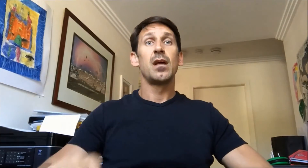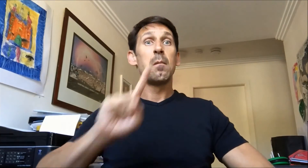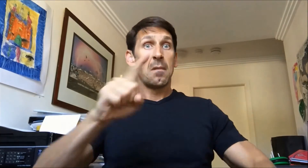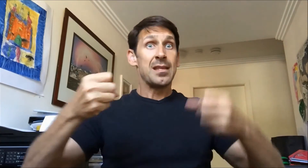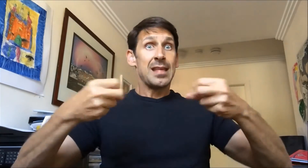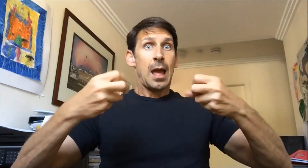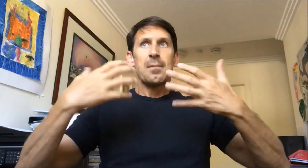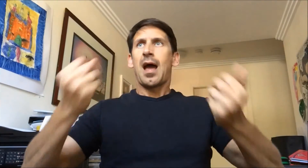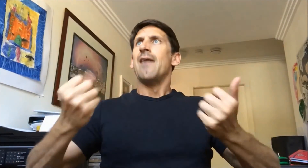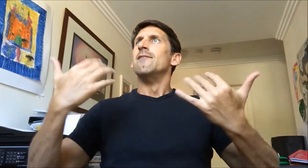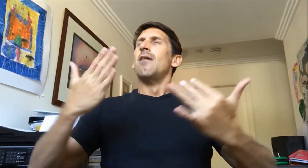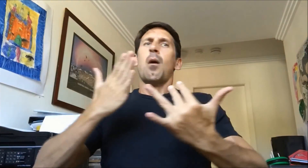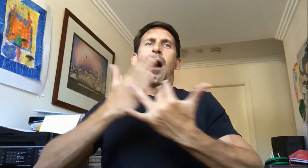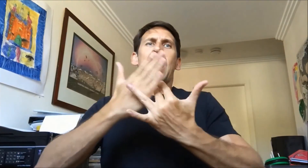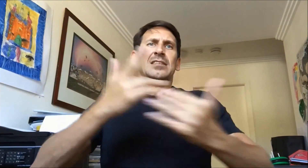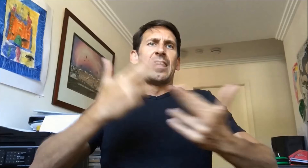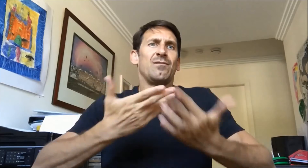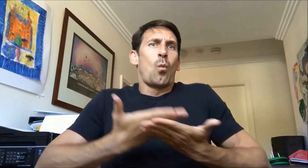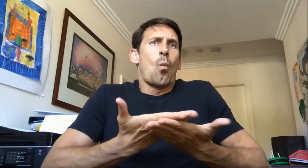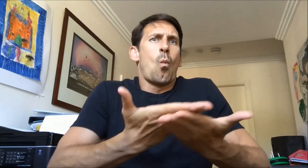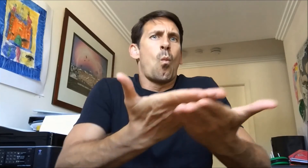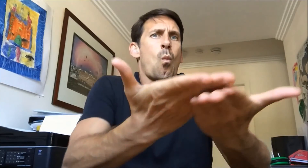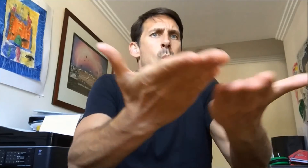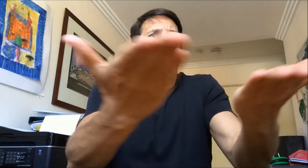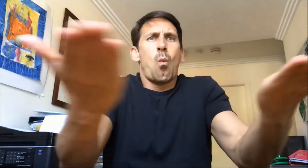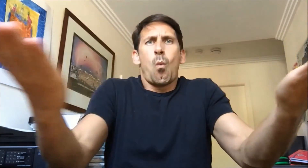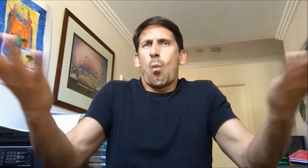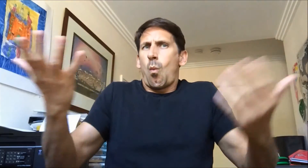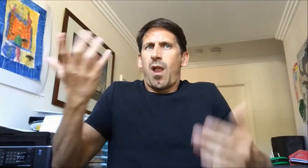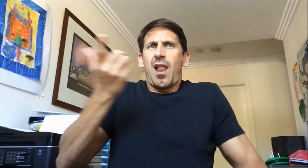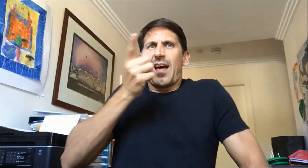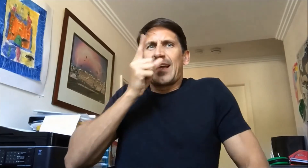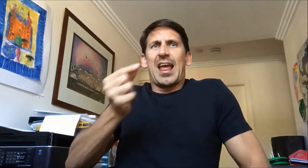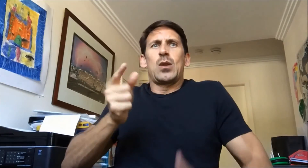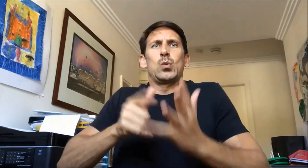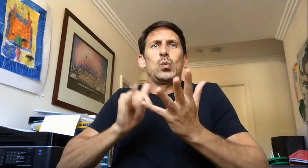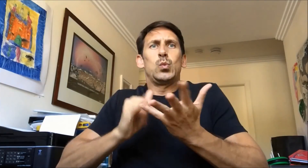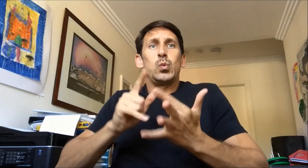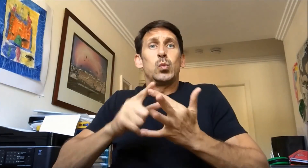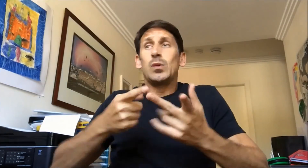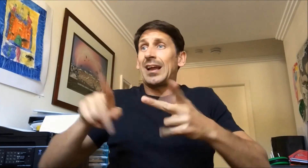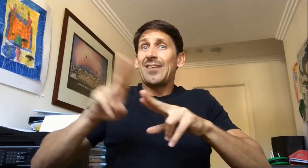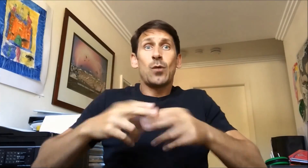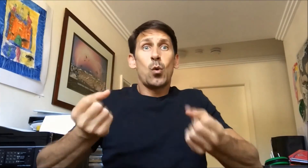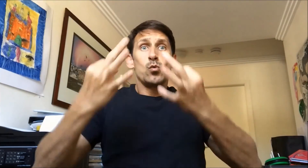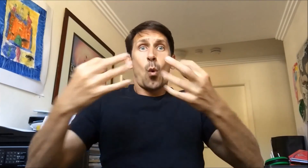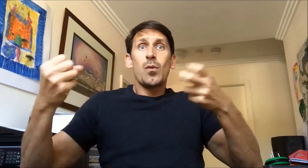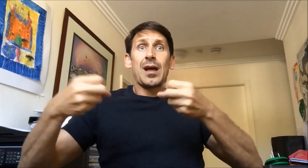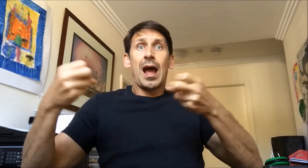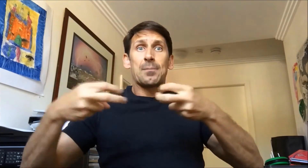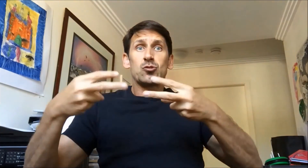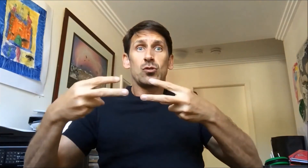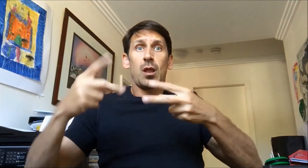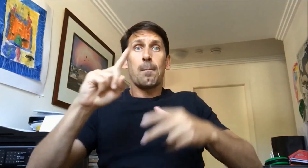because really, they both have their own benefits. Captioning can provide access to a wide range of people. If there isn't any live captioning,